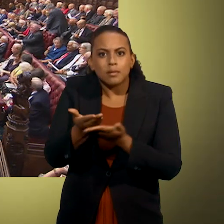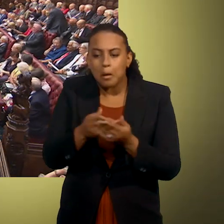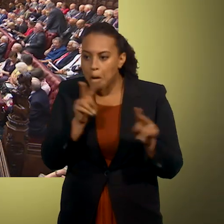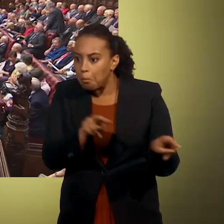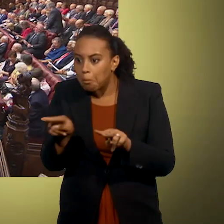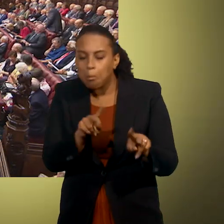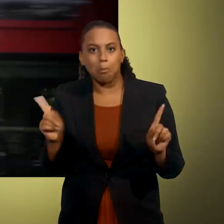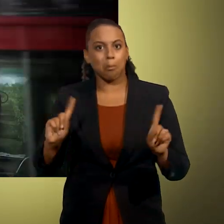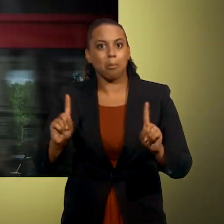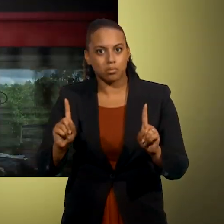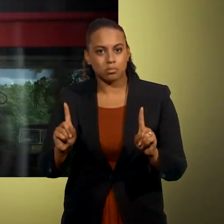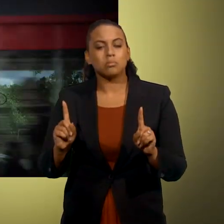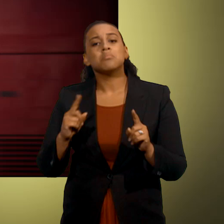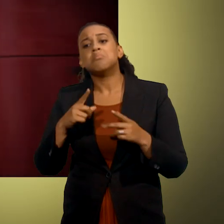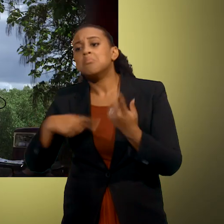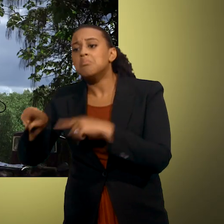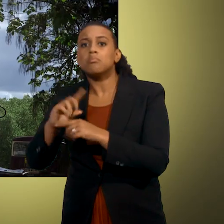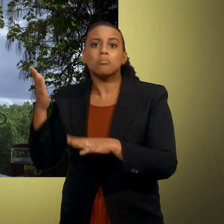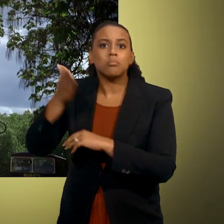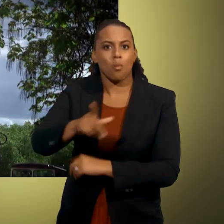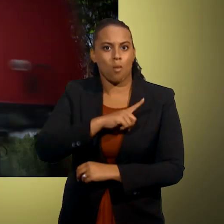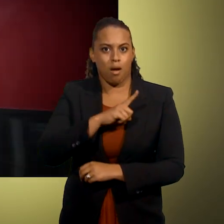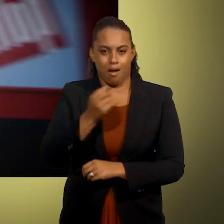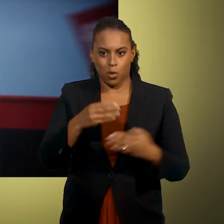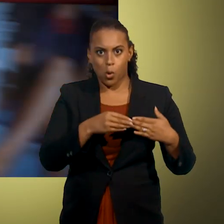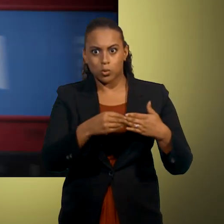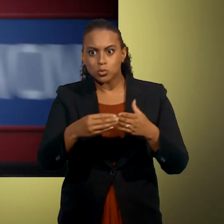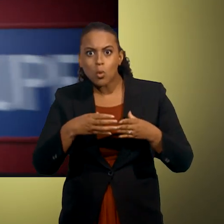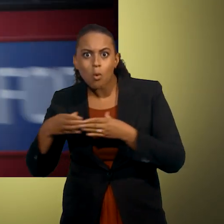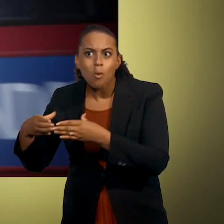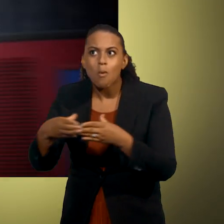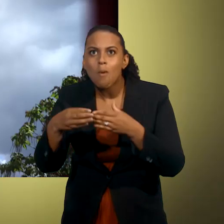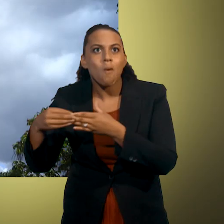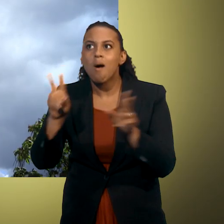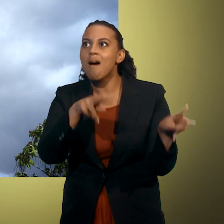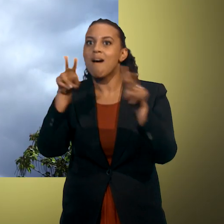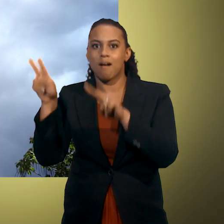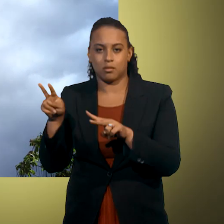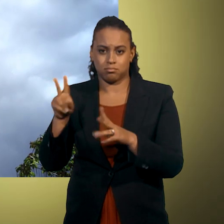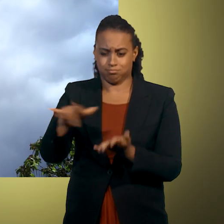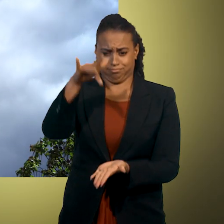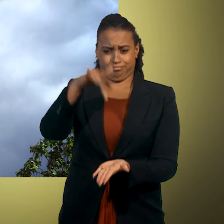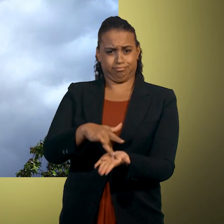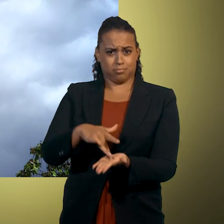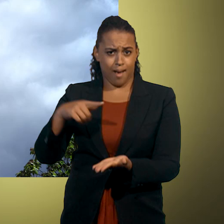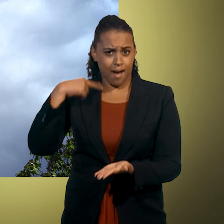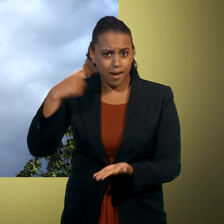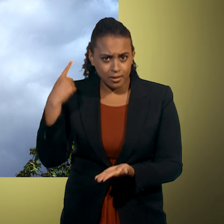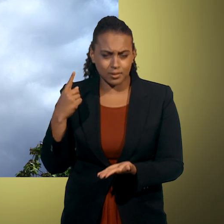Others come to Westminster to take one of the many tours on offer. Located in the heart of London, there are many ways to get here.